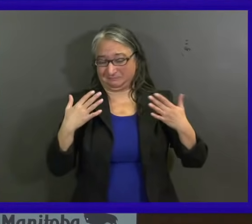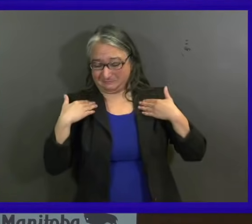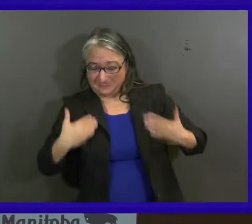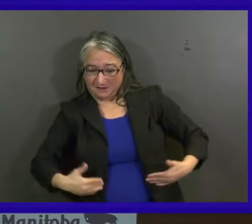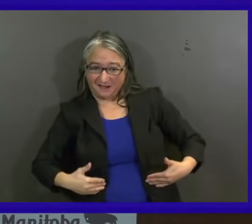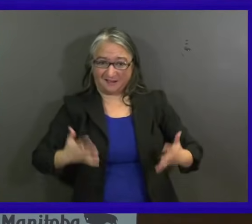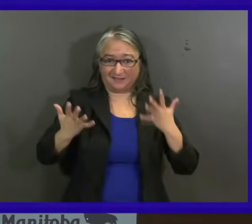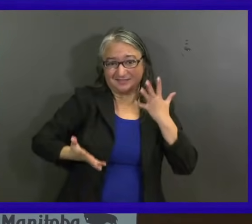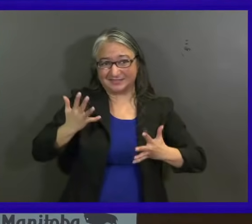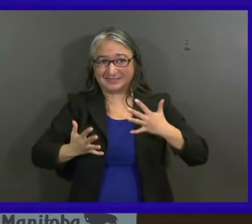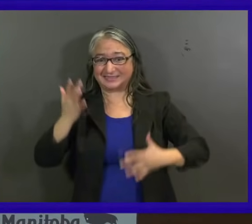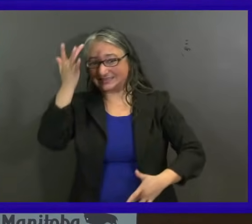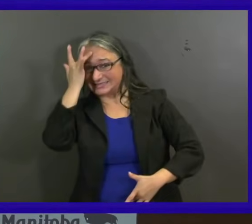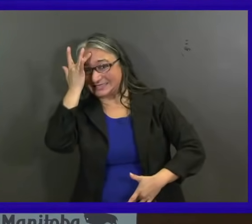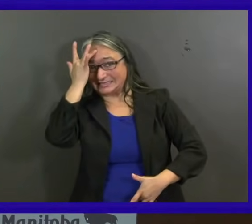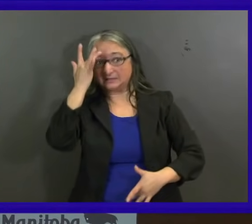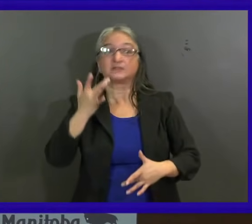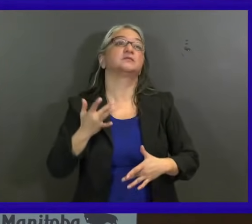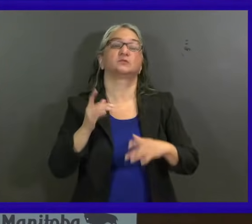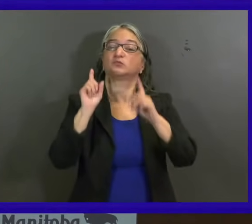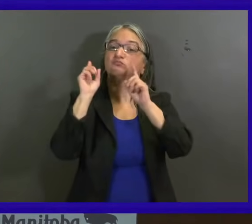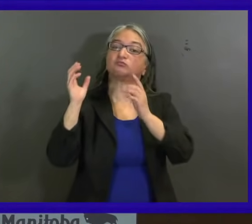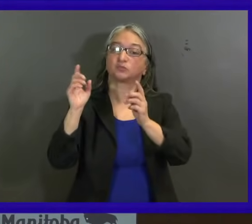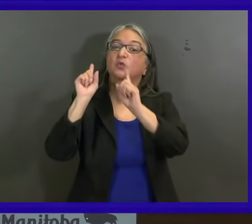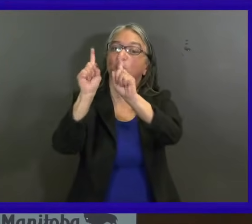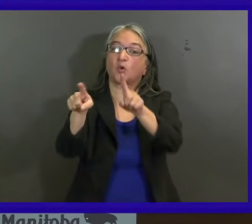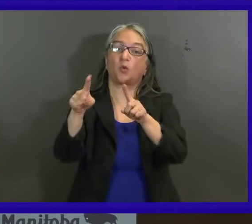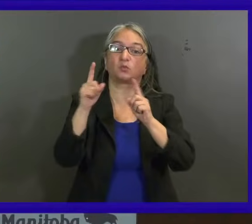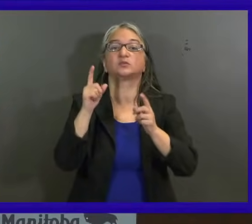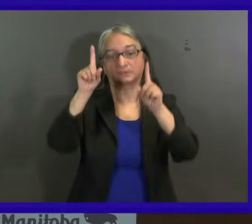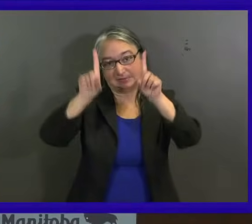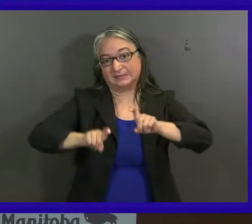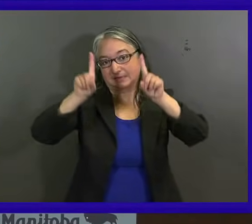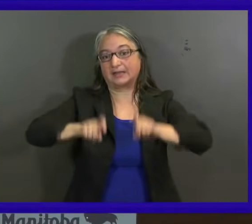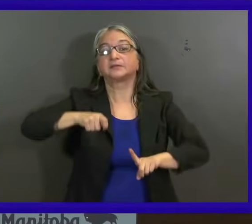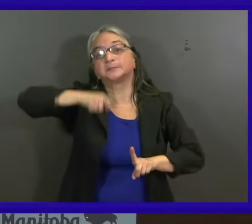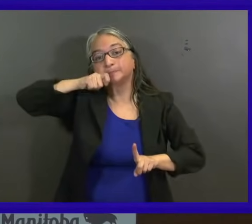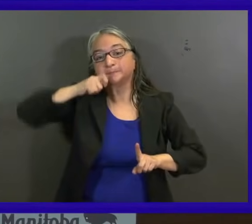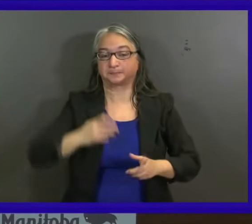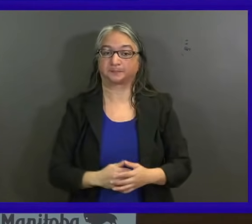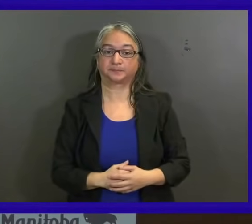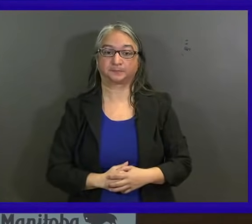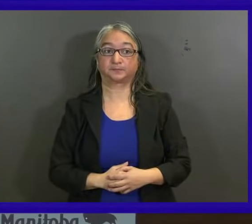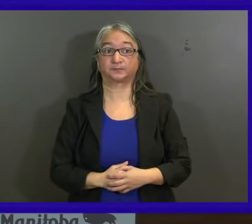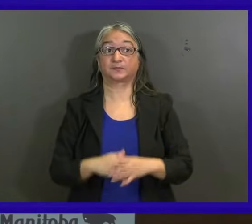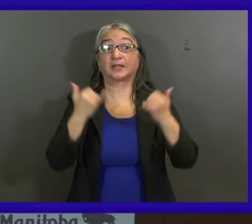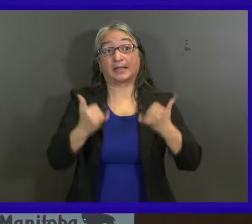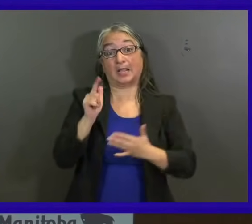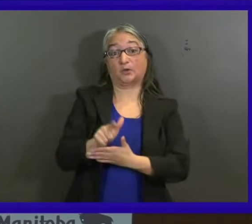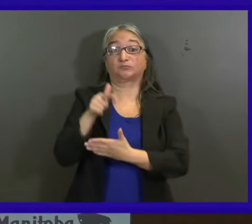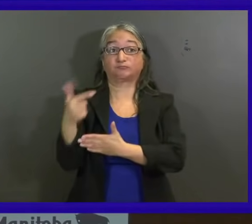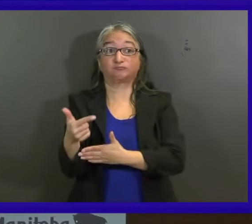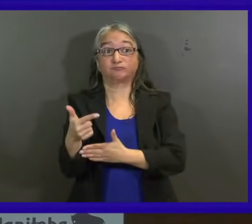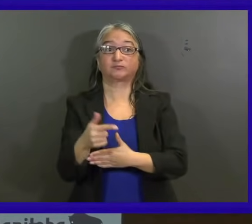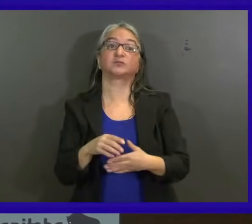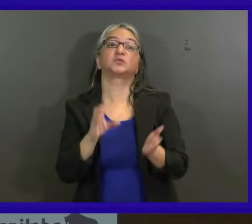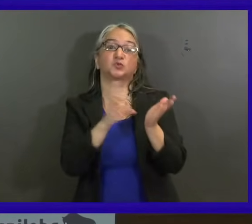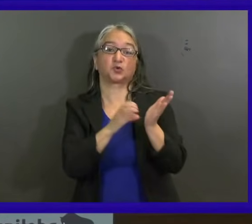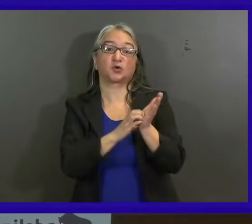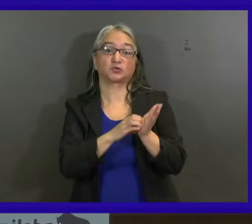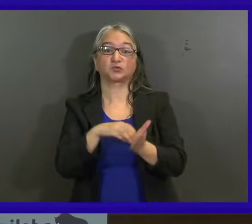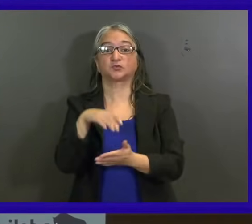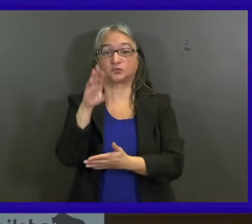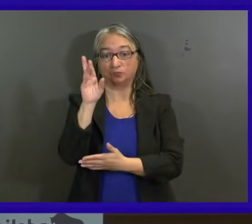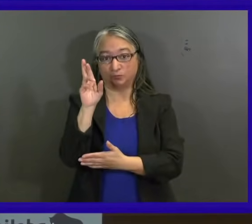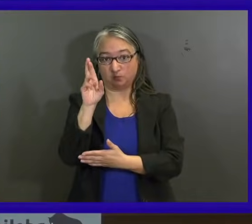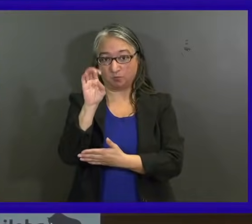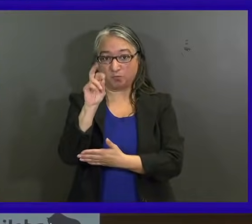i'll now pass it over to dr rusin to provide an update from public health dr russon